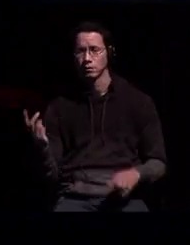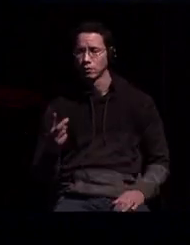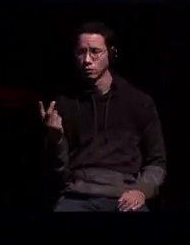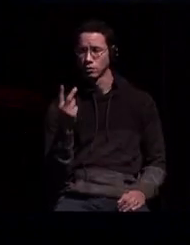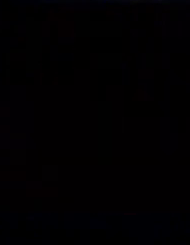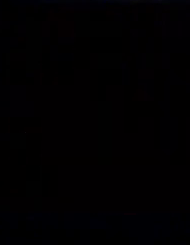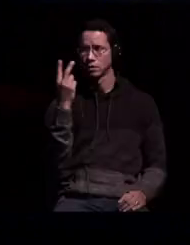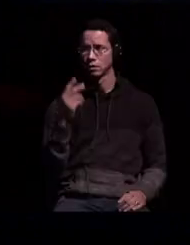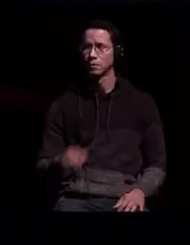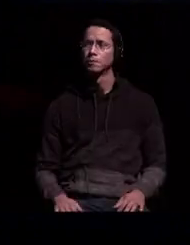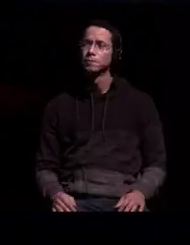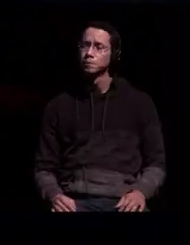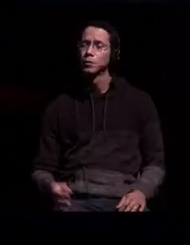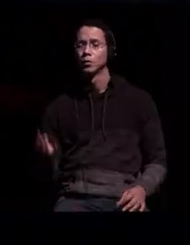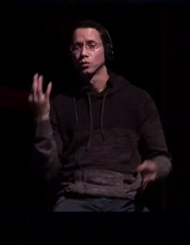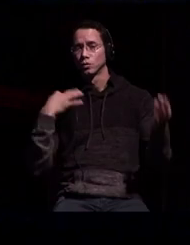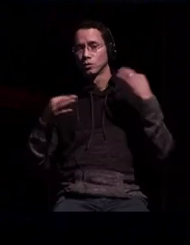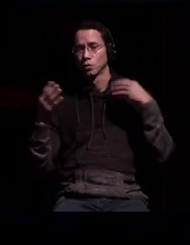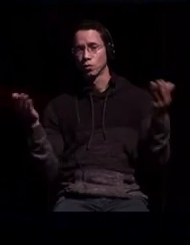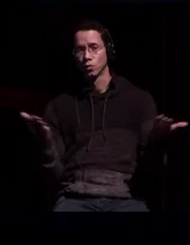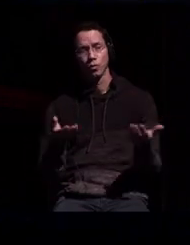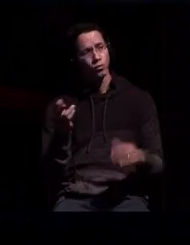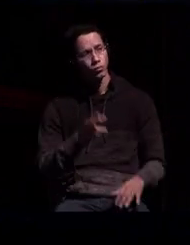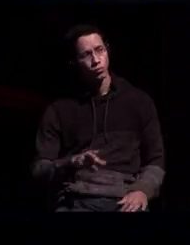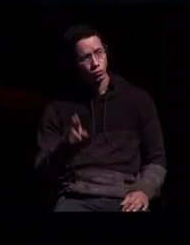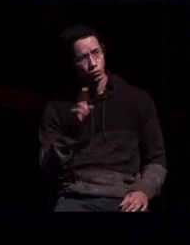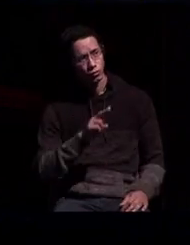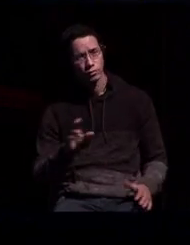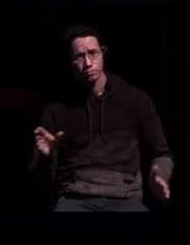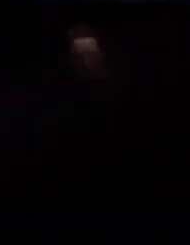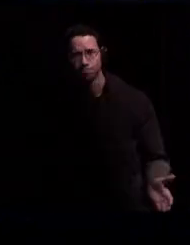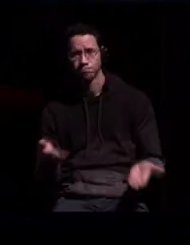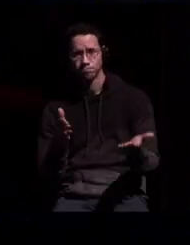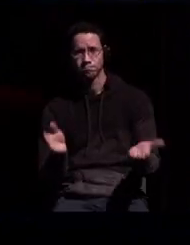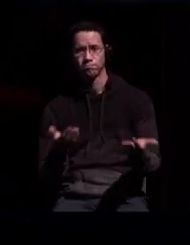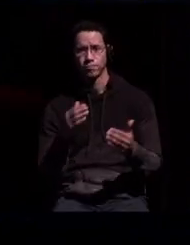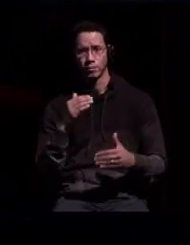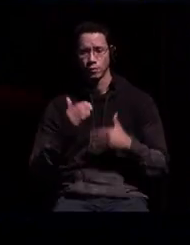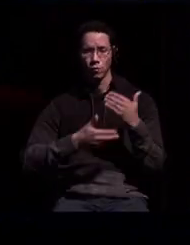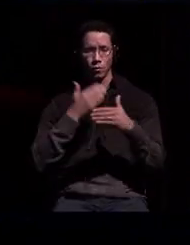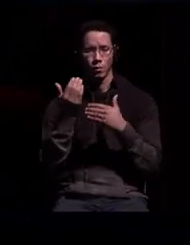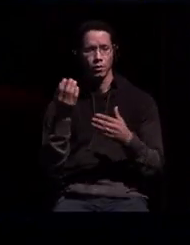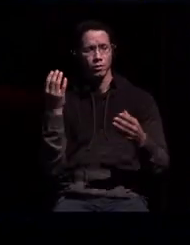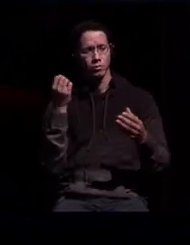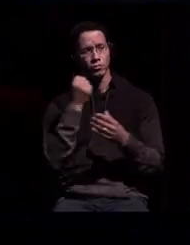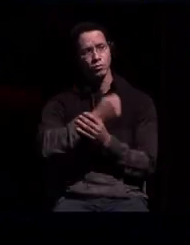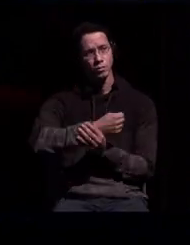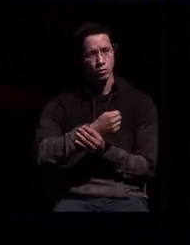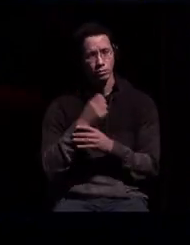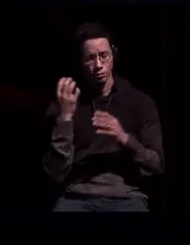to stimulate the sustainable development of tourism. The big change to be made on the sustainable development